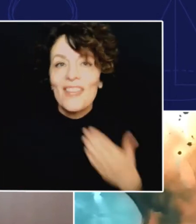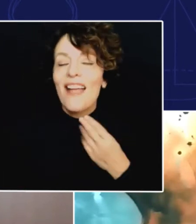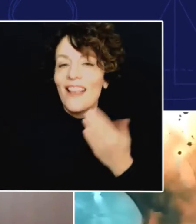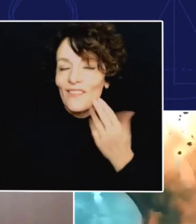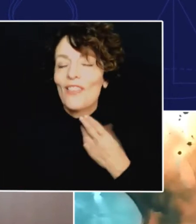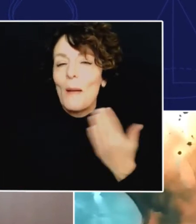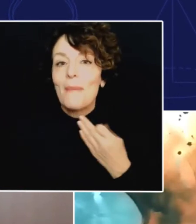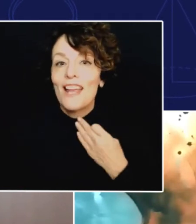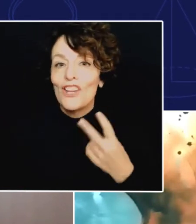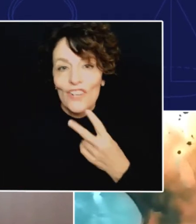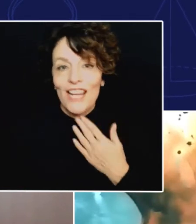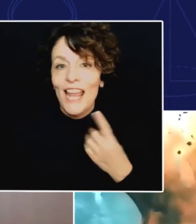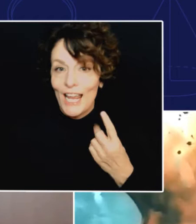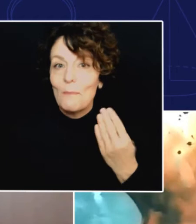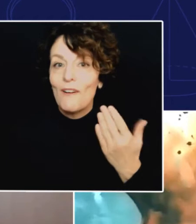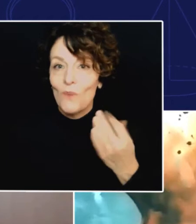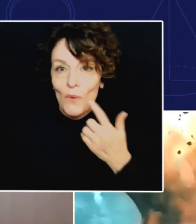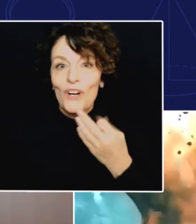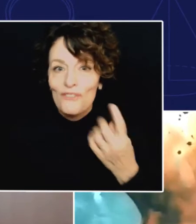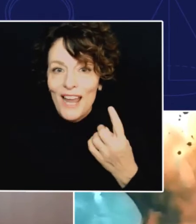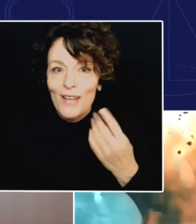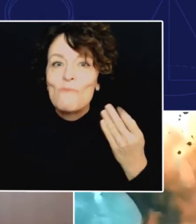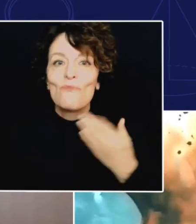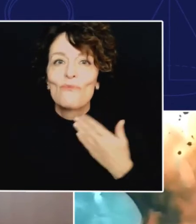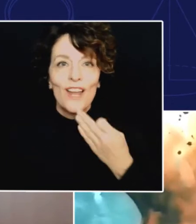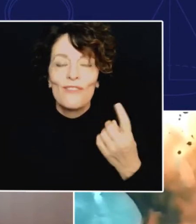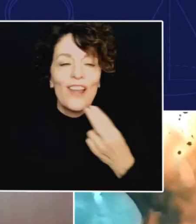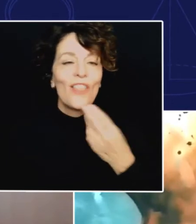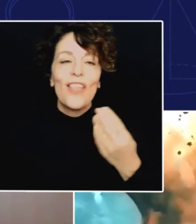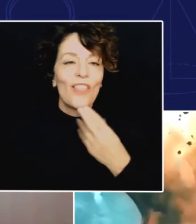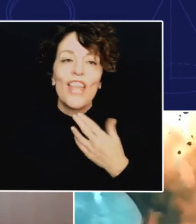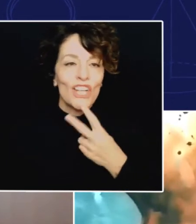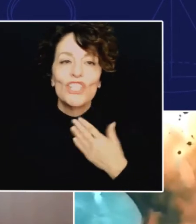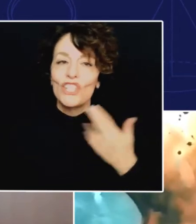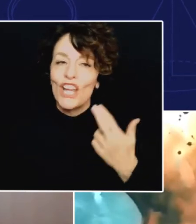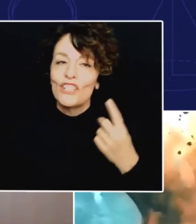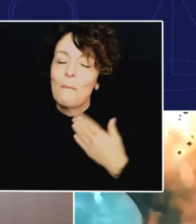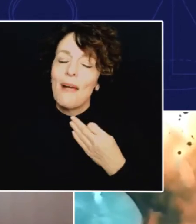[DR. HORTON:] Yeah. Yeah, I can feel that. My hearing aids before were red. Like, bright red. And then they changed them and I have